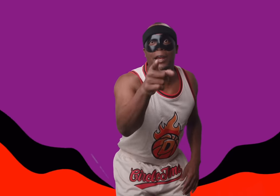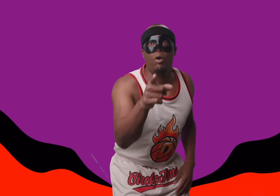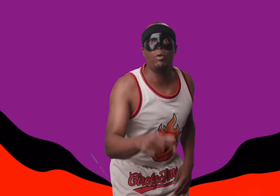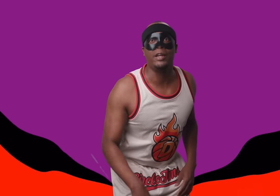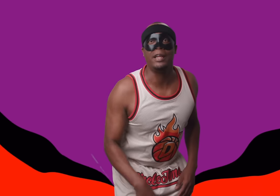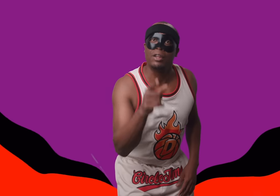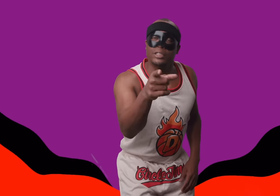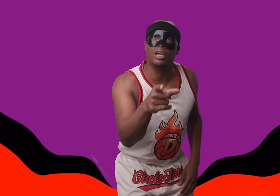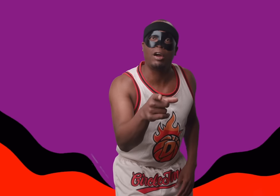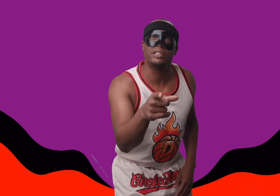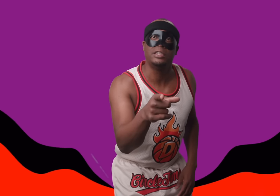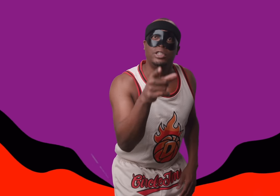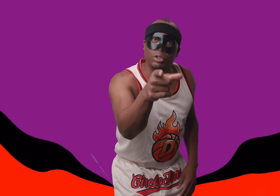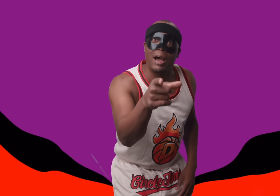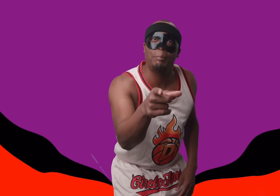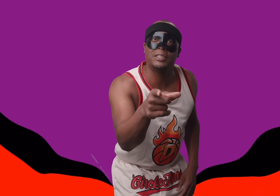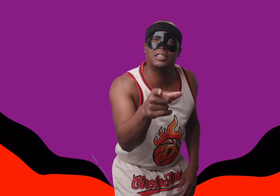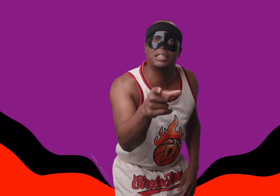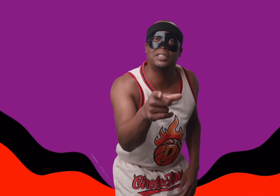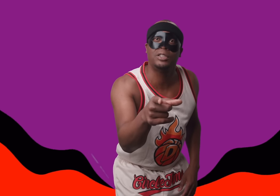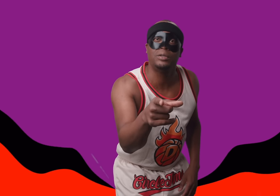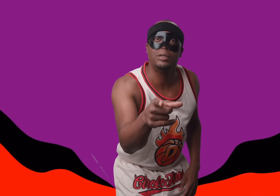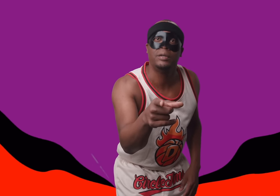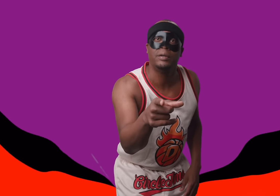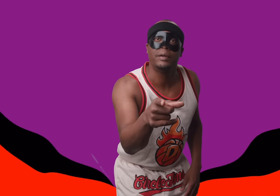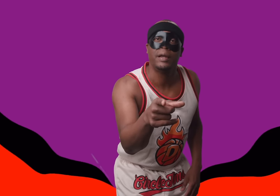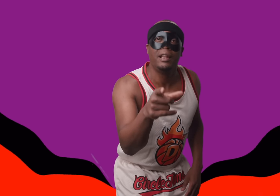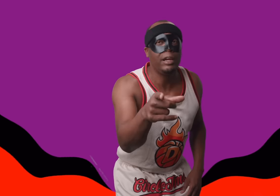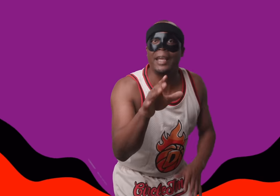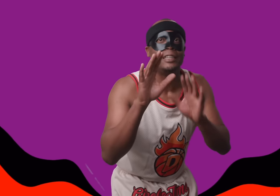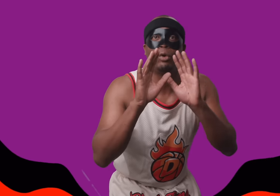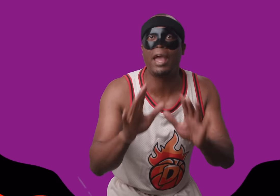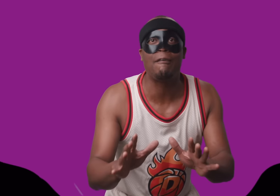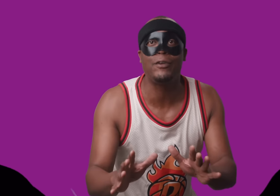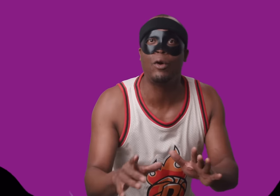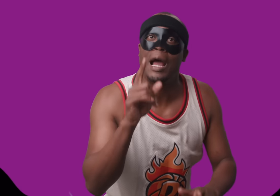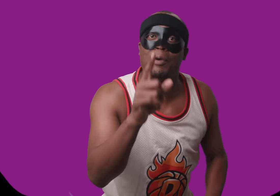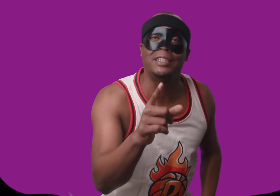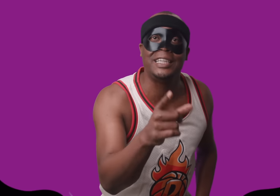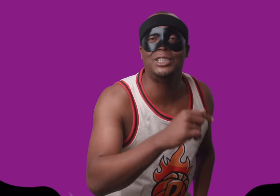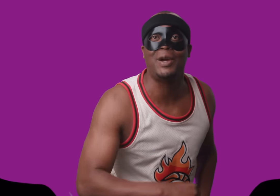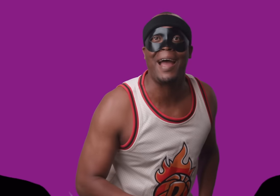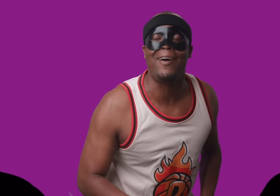I know what we need. Little stars. Do you know how to brush your teeth too? Look, it is okay if you don't. I'm going to teach you how.